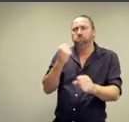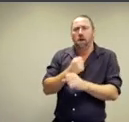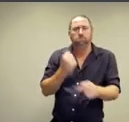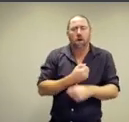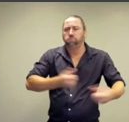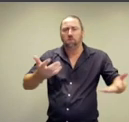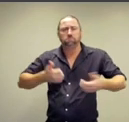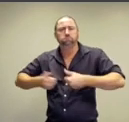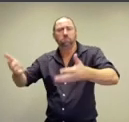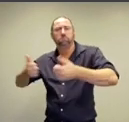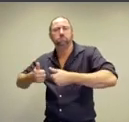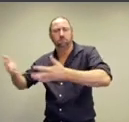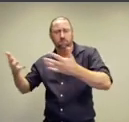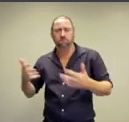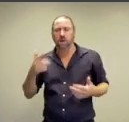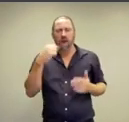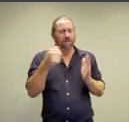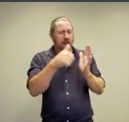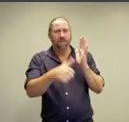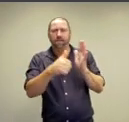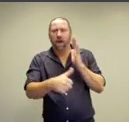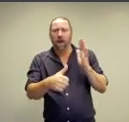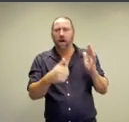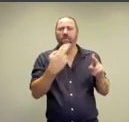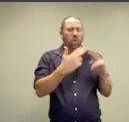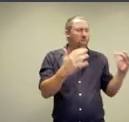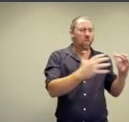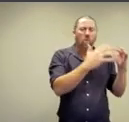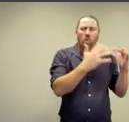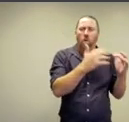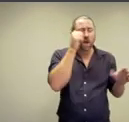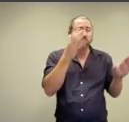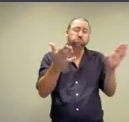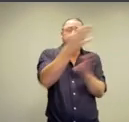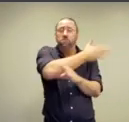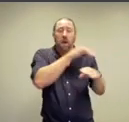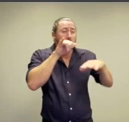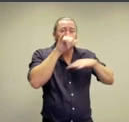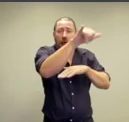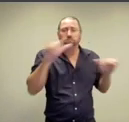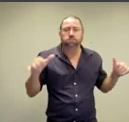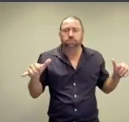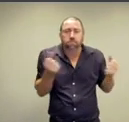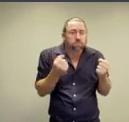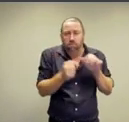there were obviously certain kinds of leather jackets used in all the variations in warfare. Some of which were